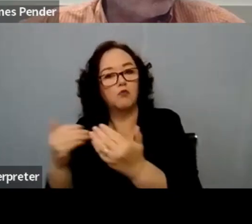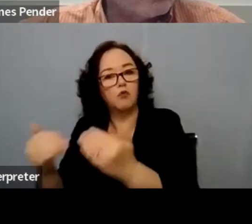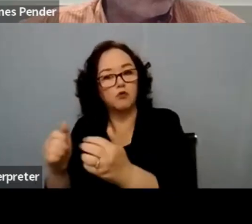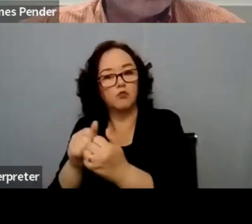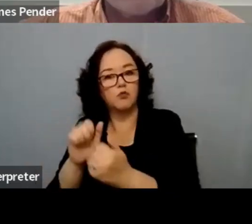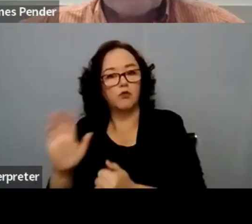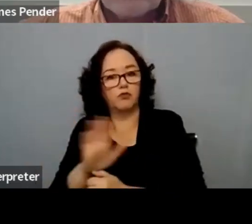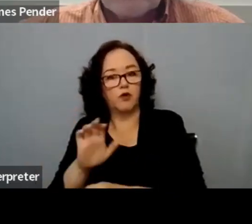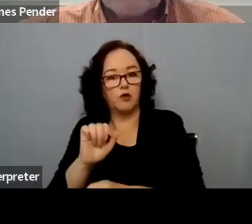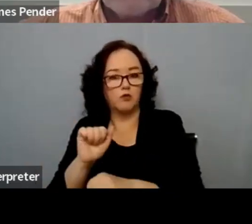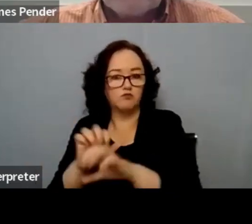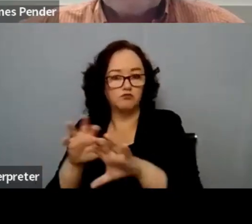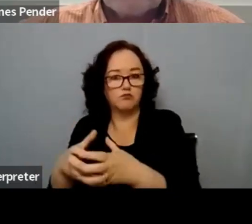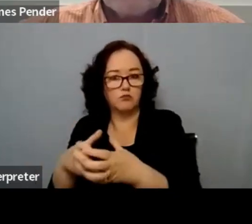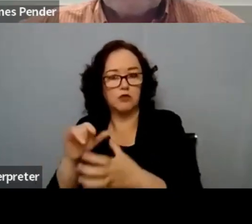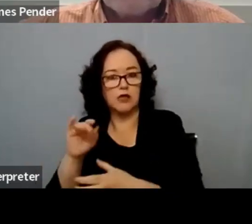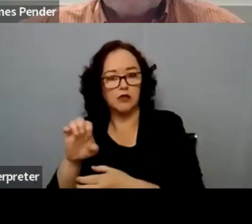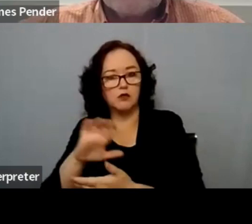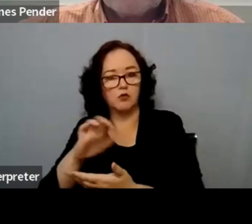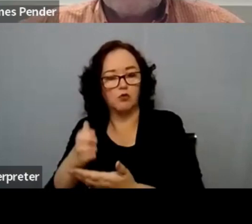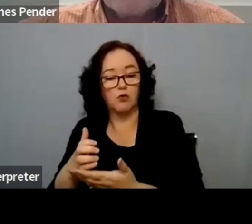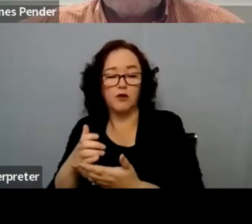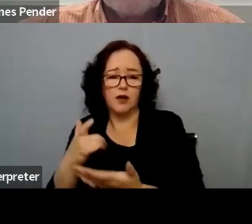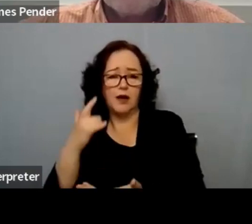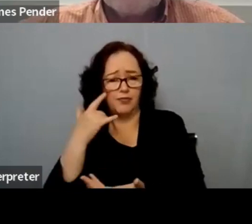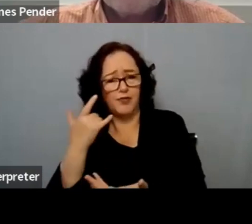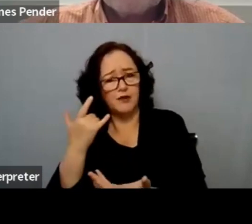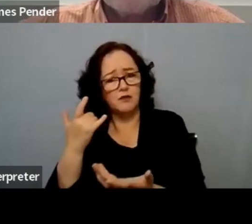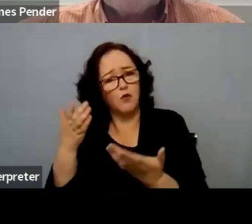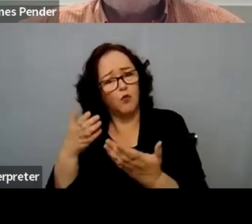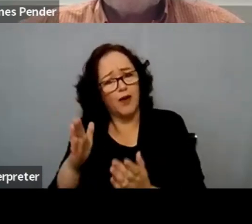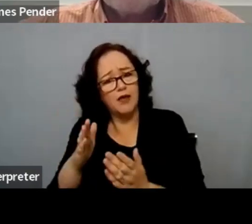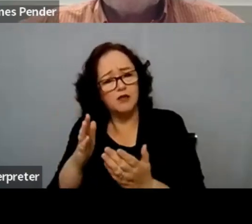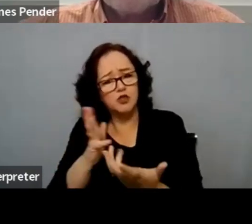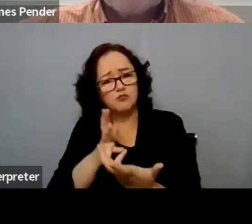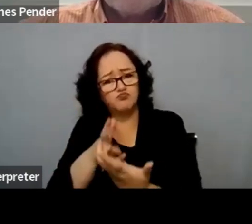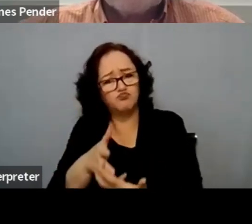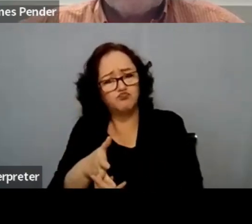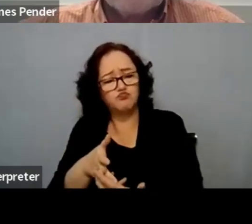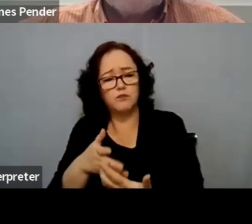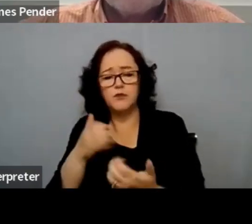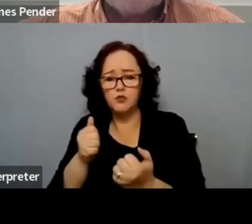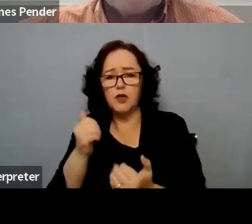are ways to climb this mountain, if you're interested. There are ways to take it one step at a time. And I think it's